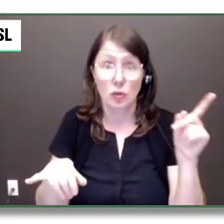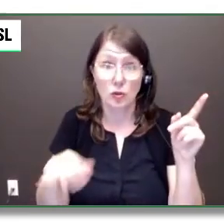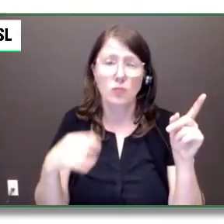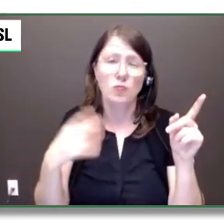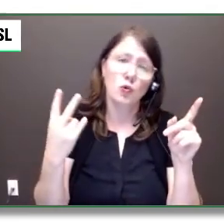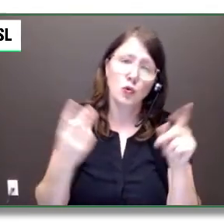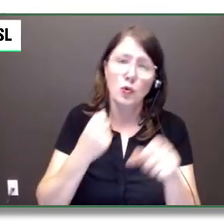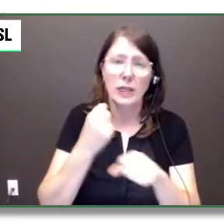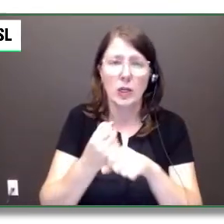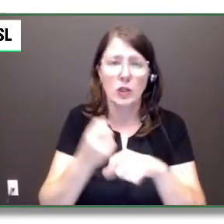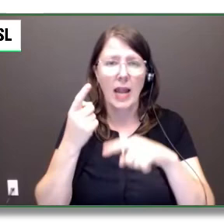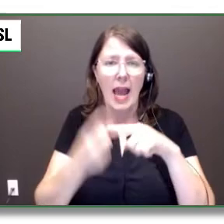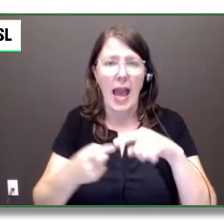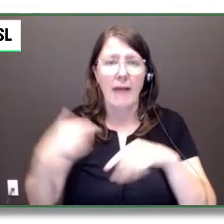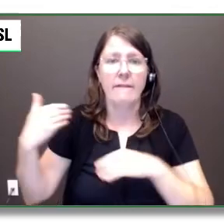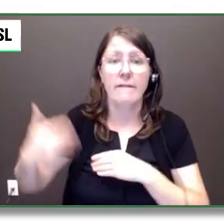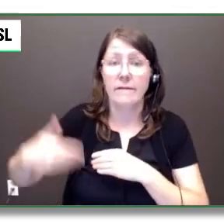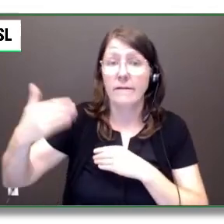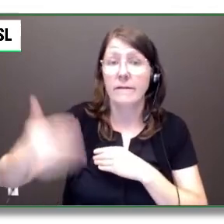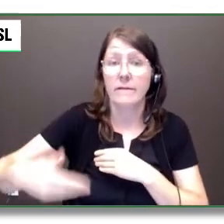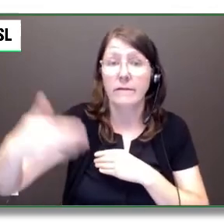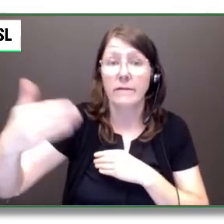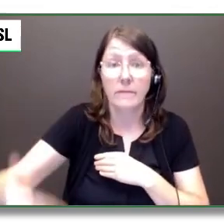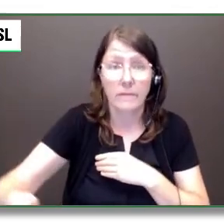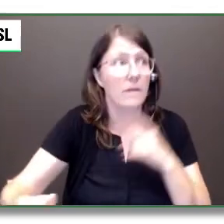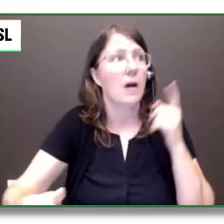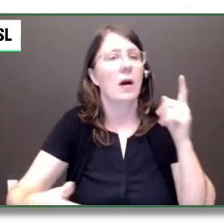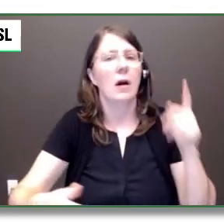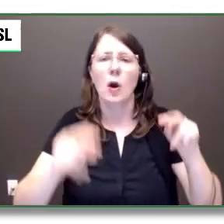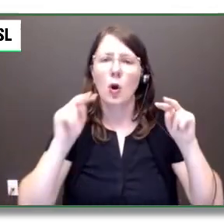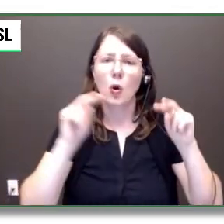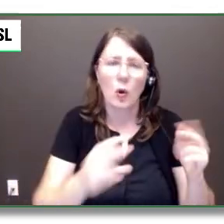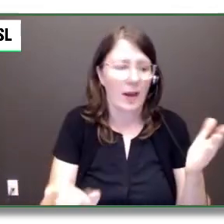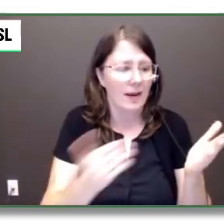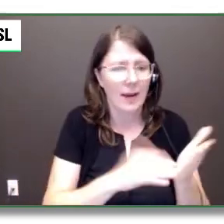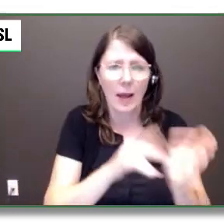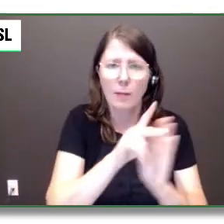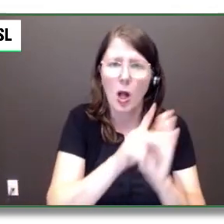was on the Accessibility Standards Outdoor Committee in the past, so I know